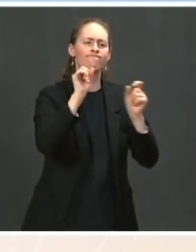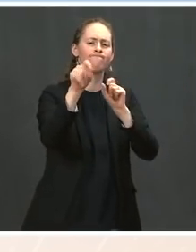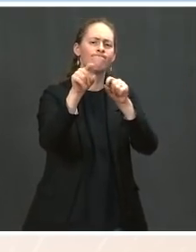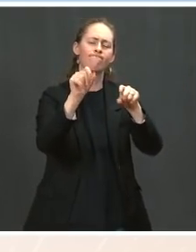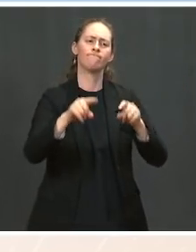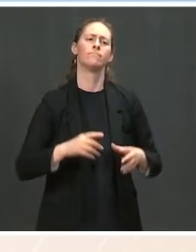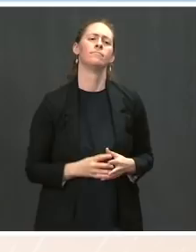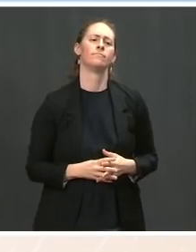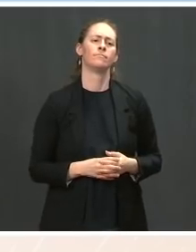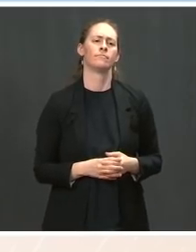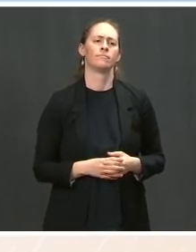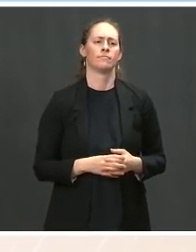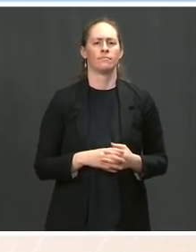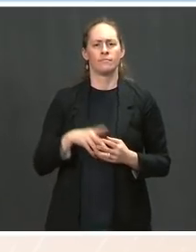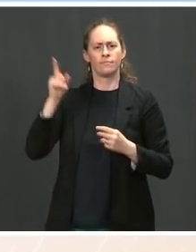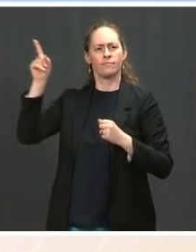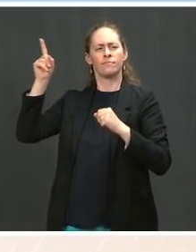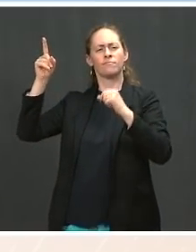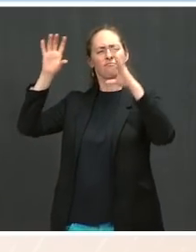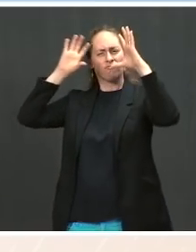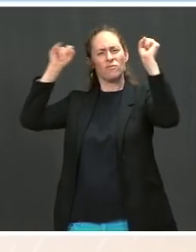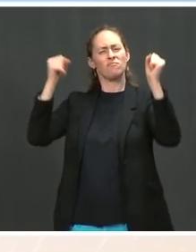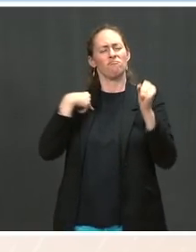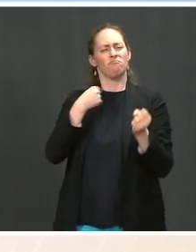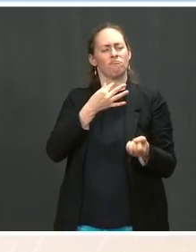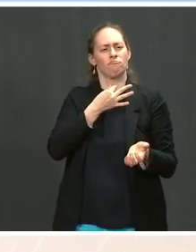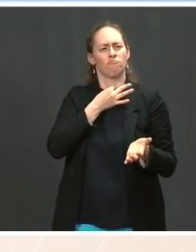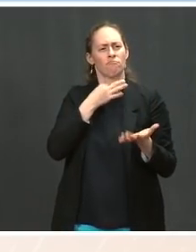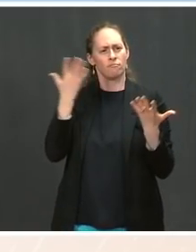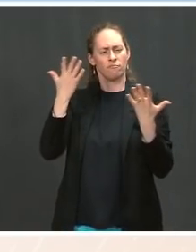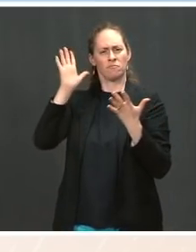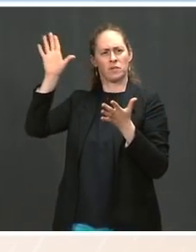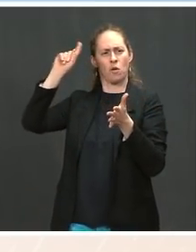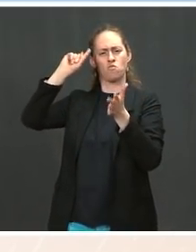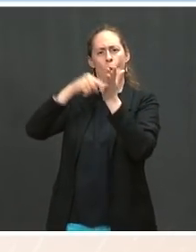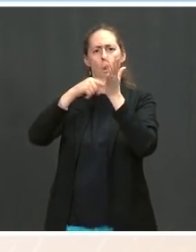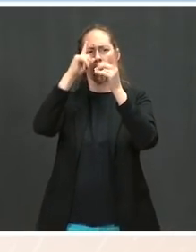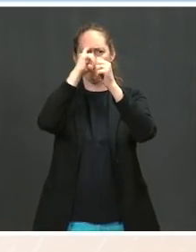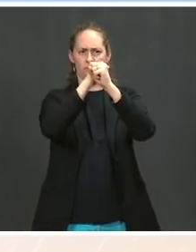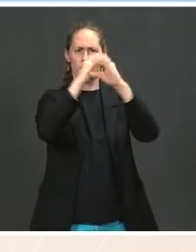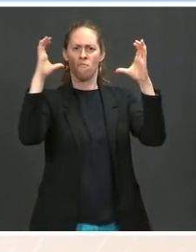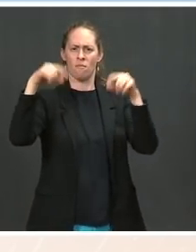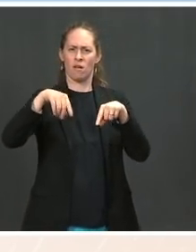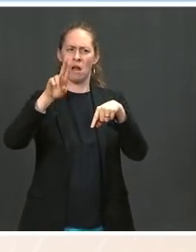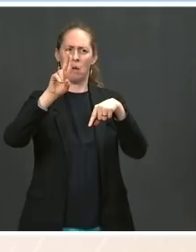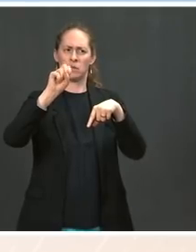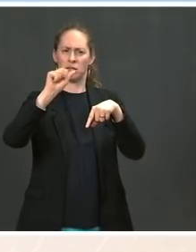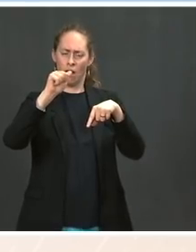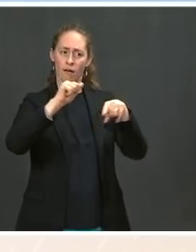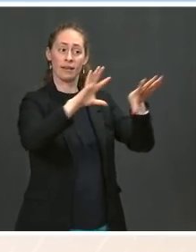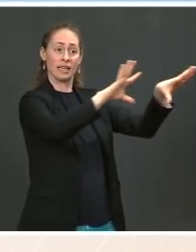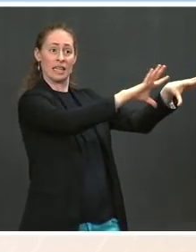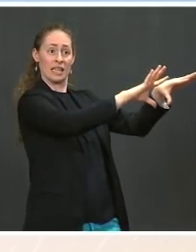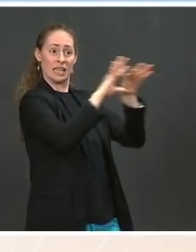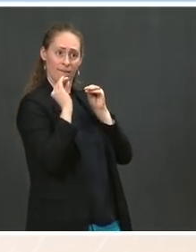what role does the United States intend to play after the withdrawal in talks between the Afghan government and the Taliban?